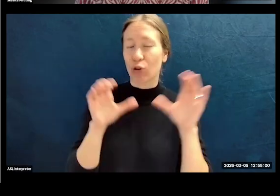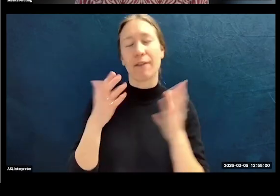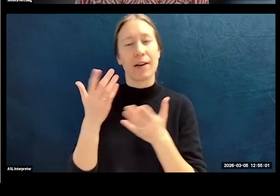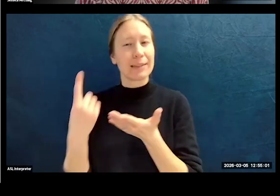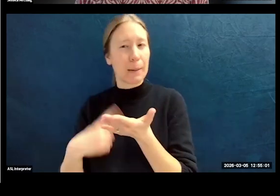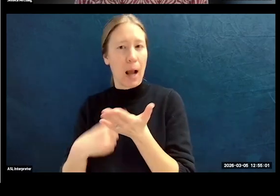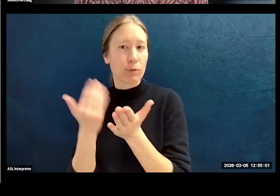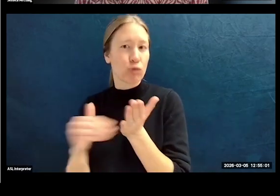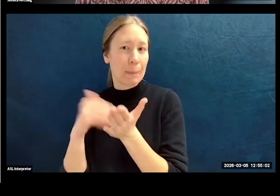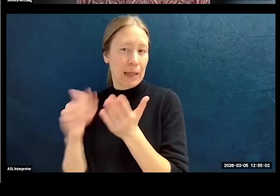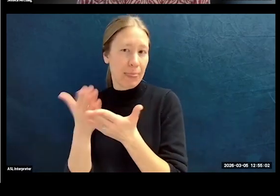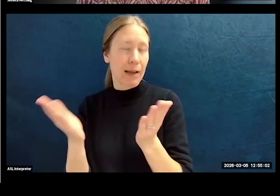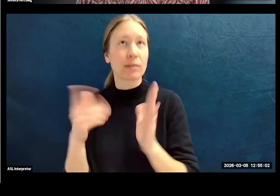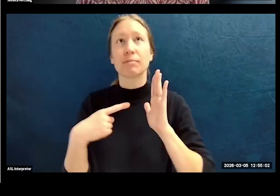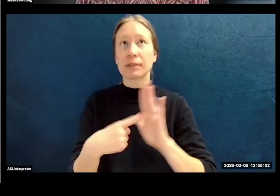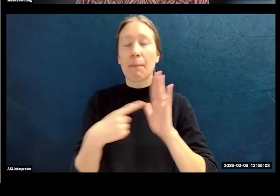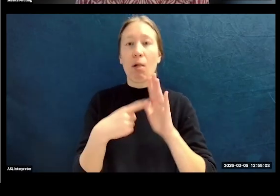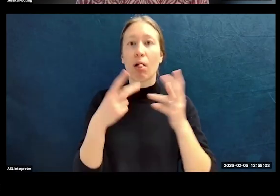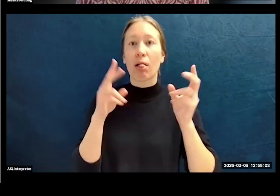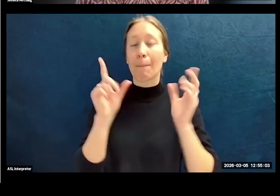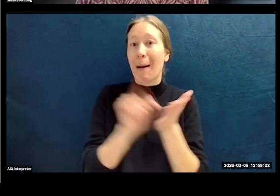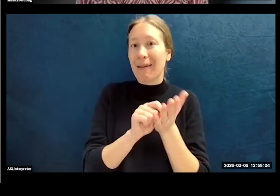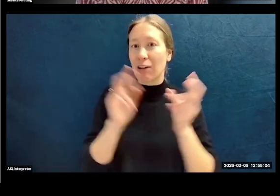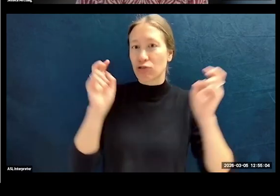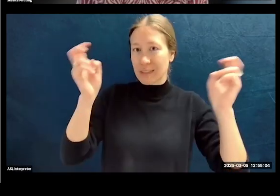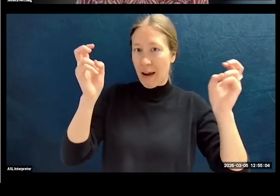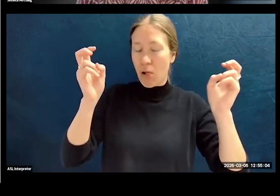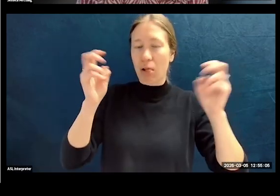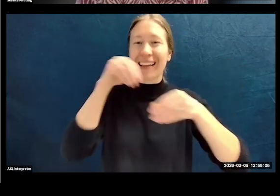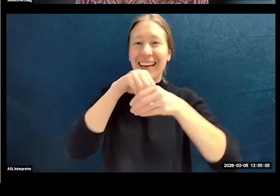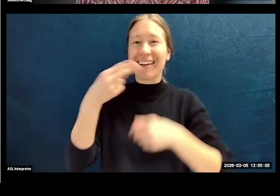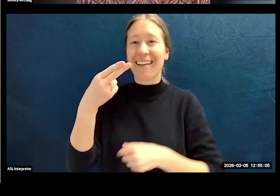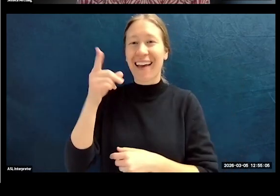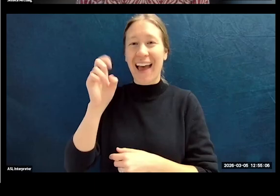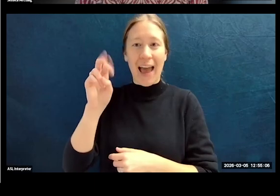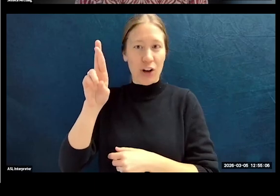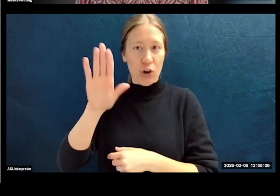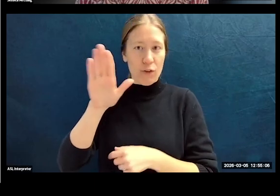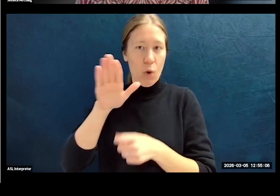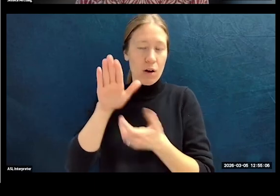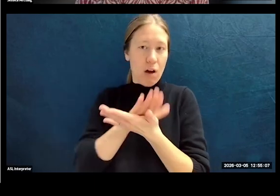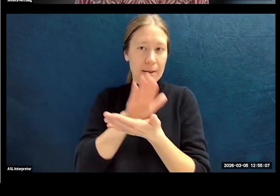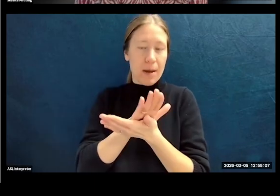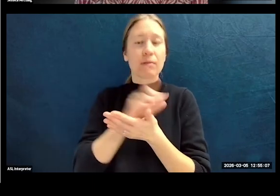might be a repeated publication title that's in the header area of your document, should be marked as decorative.